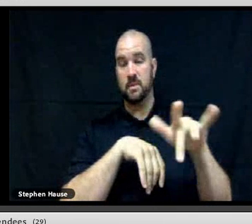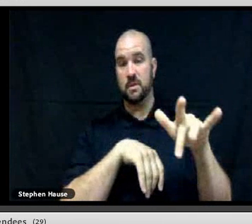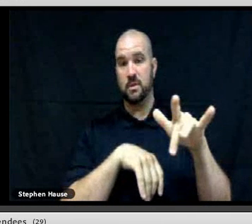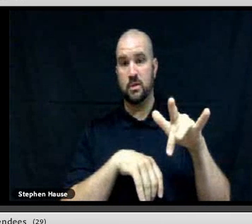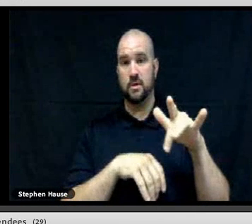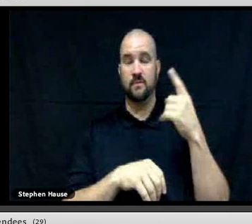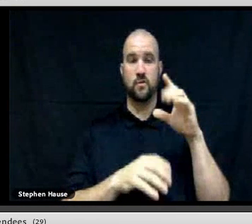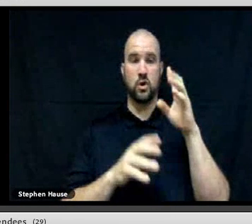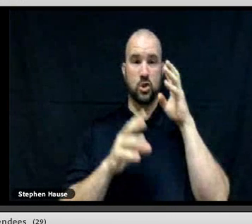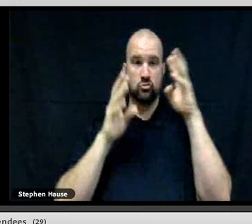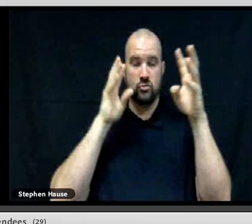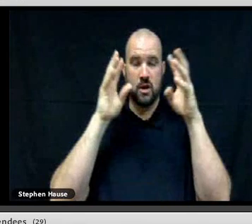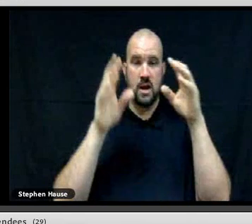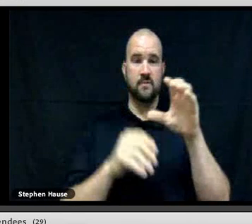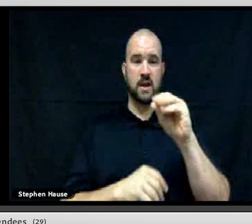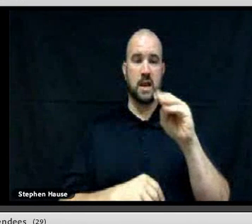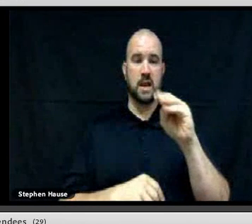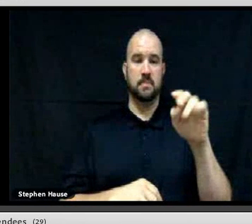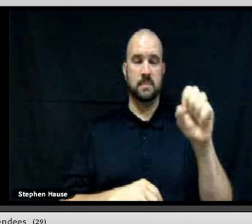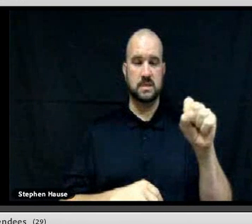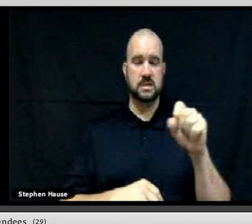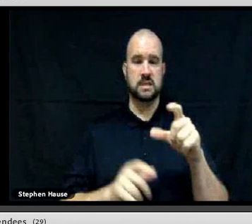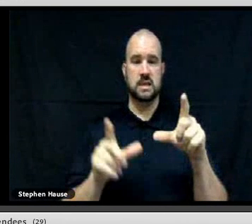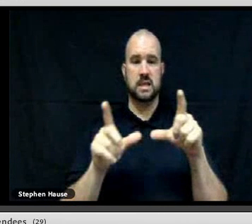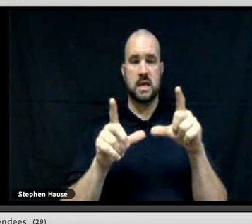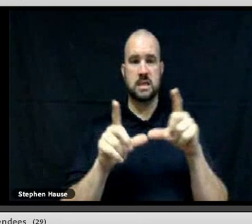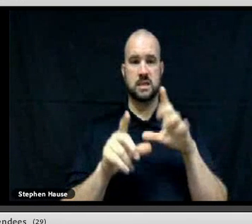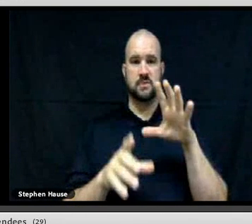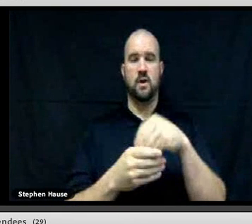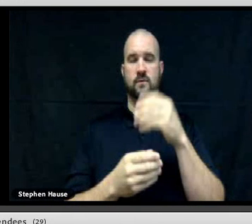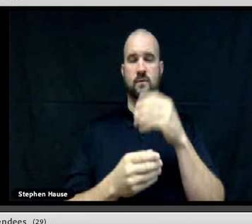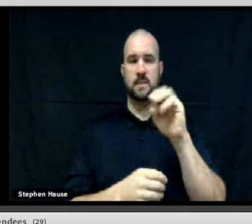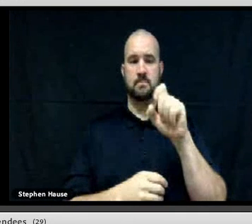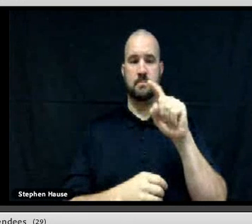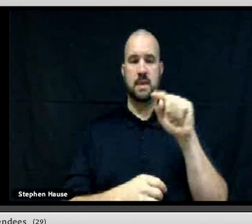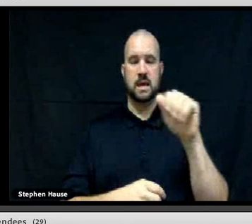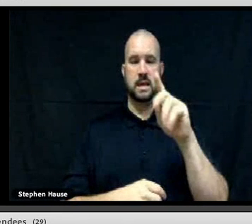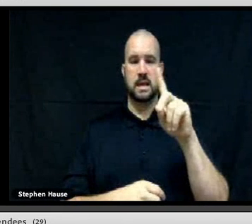when they're just tiny digital objects? So, I'm curious how that may play out and if you could keep